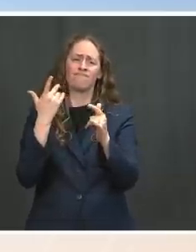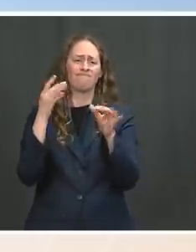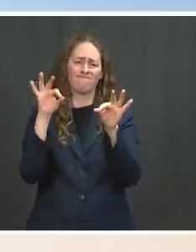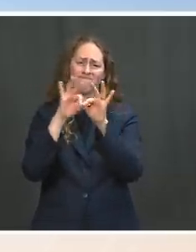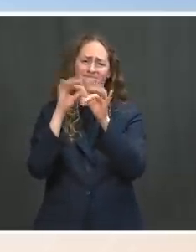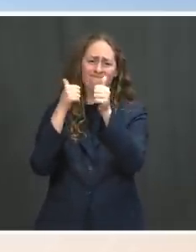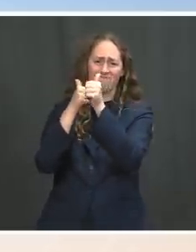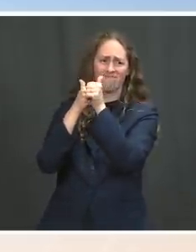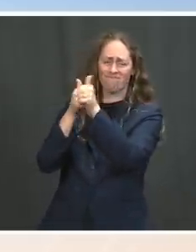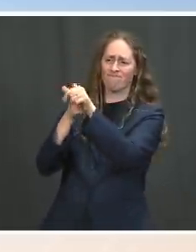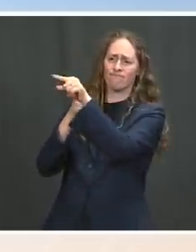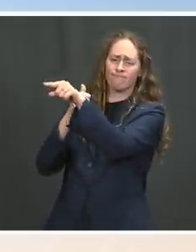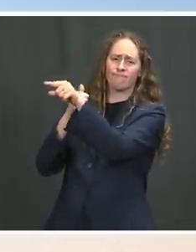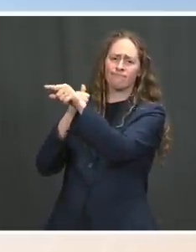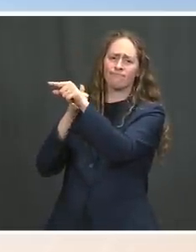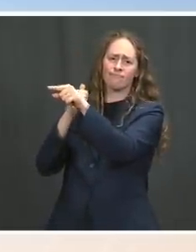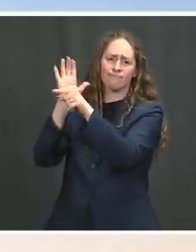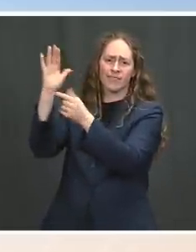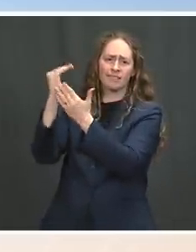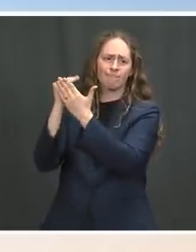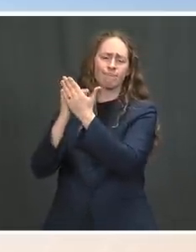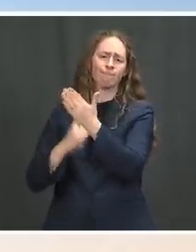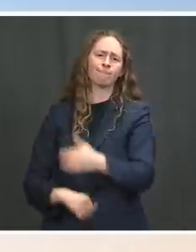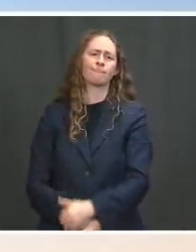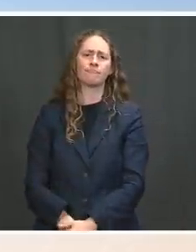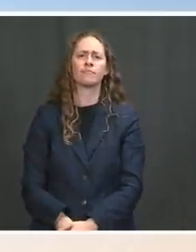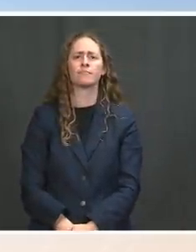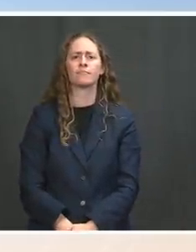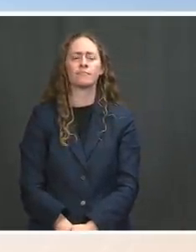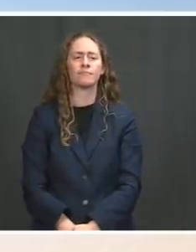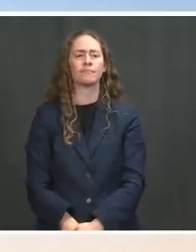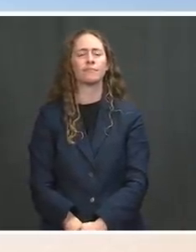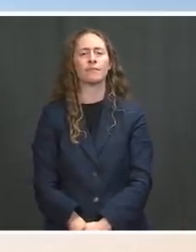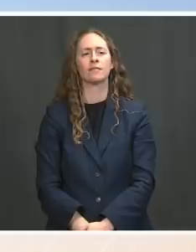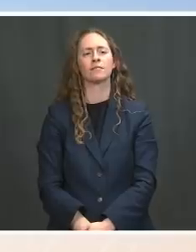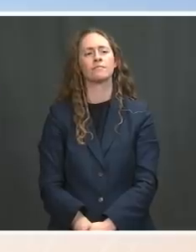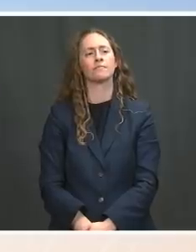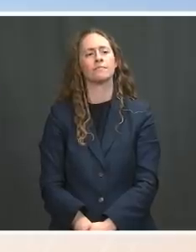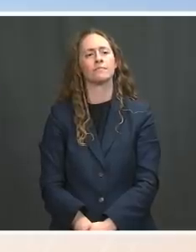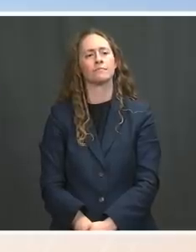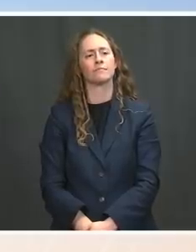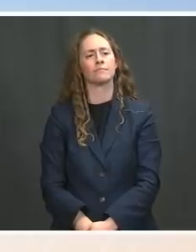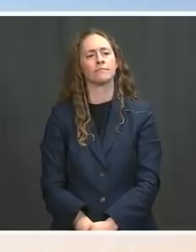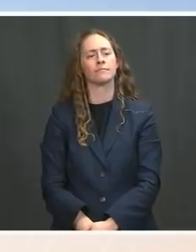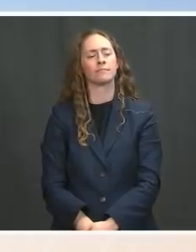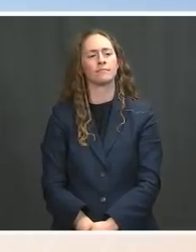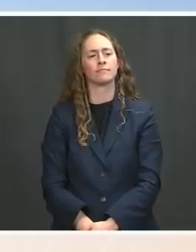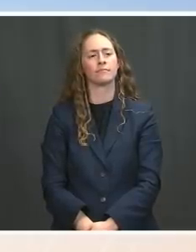The Press: Has the White House conveyed the message to the CDC that it should be moving quicker to loosen restrictions? Has that come from the White House?